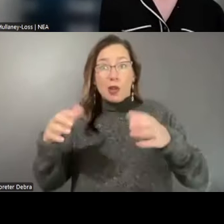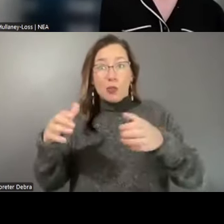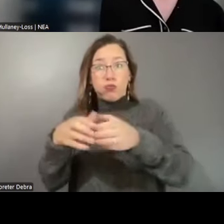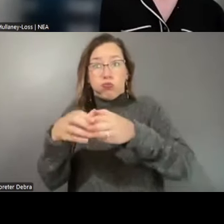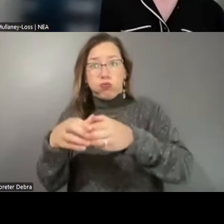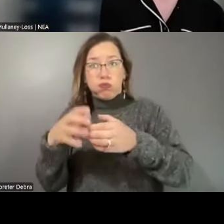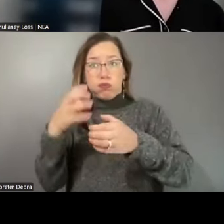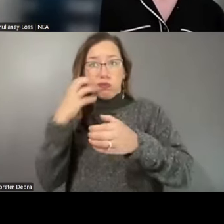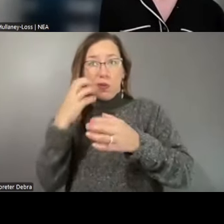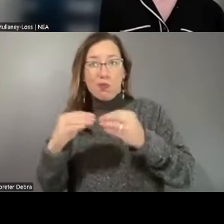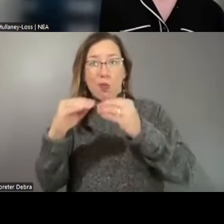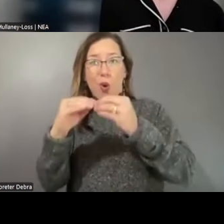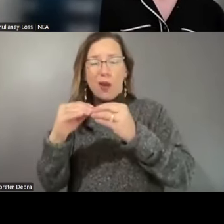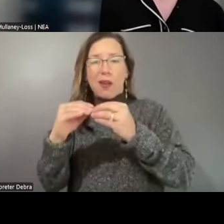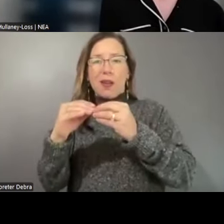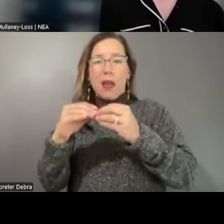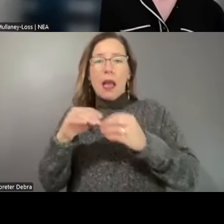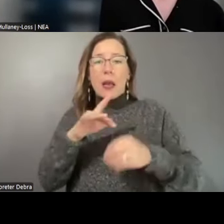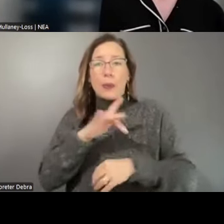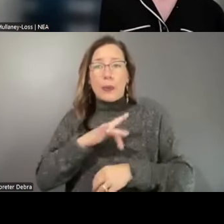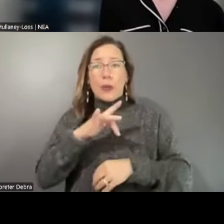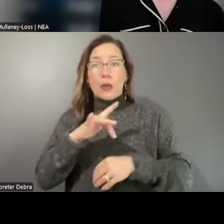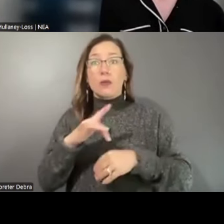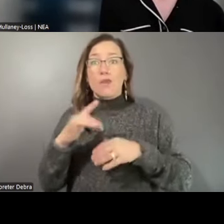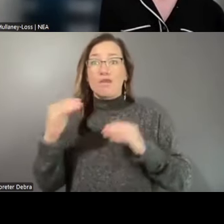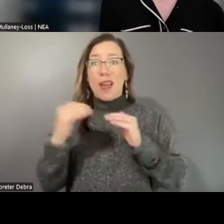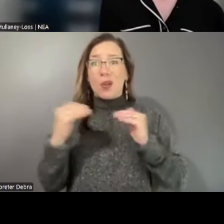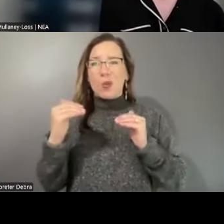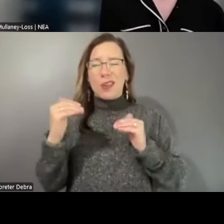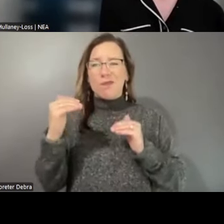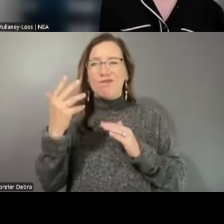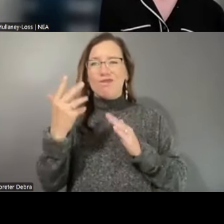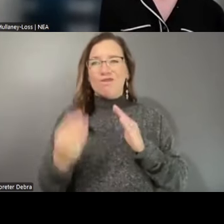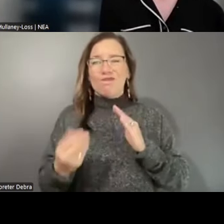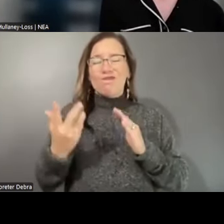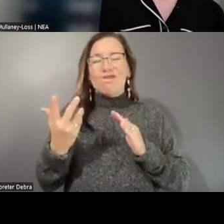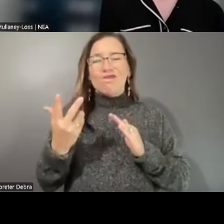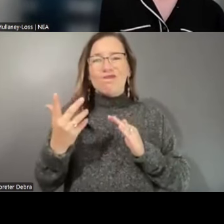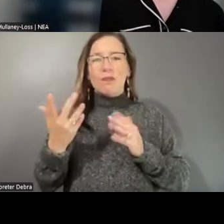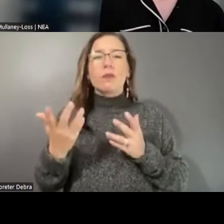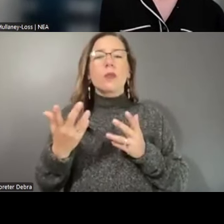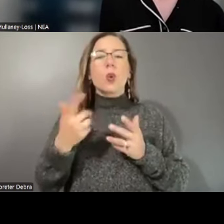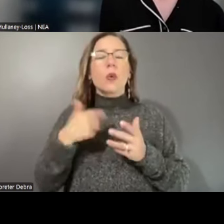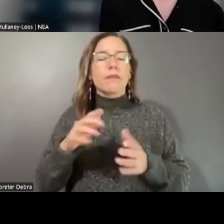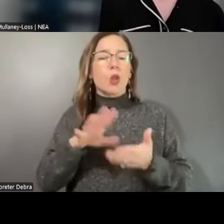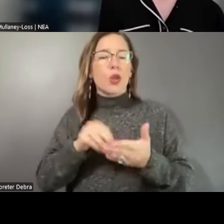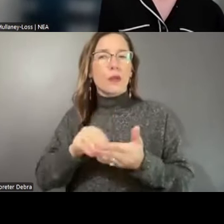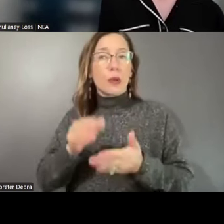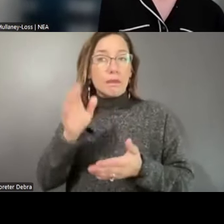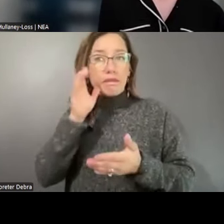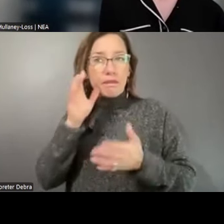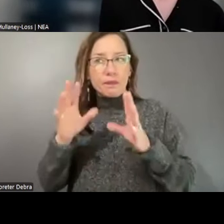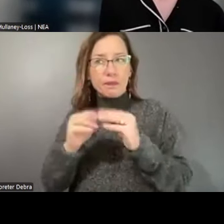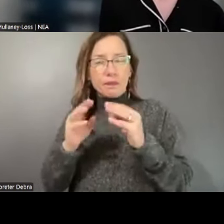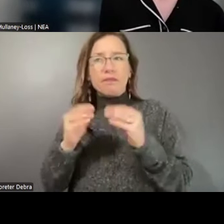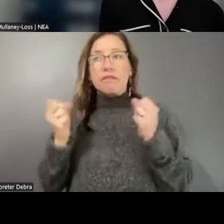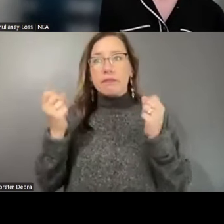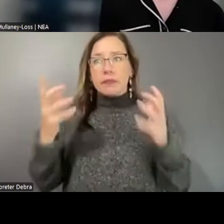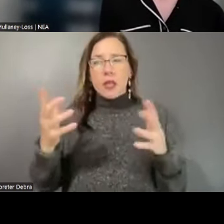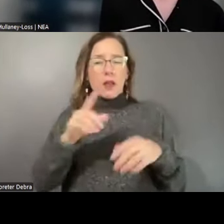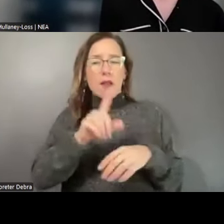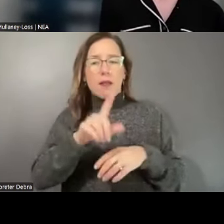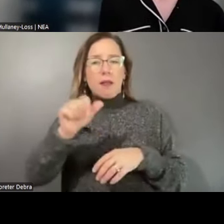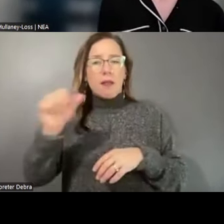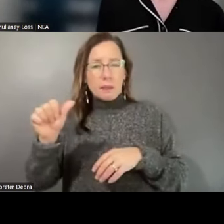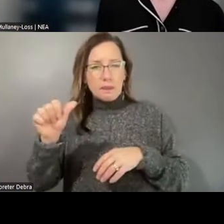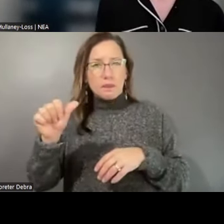potential equity gap. However, what we've learned from the listening sessions is that many LAAs have